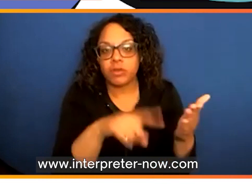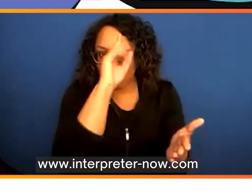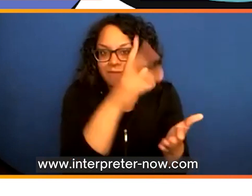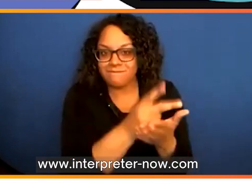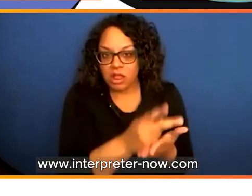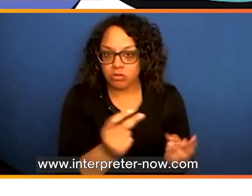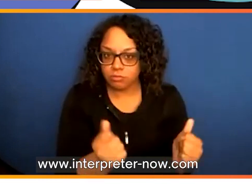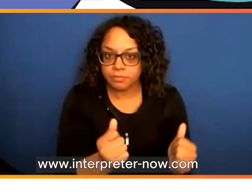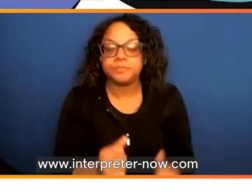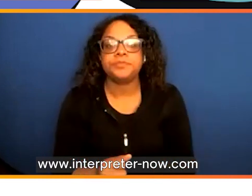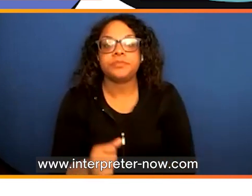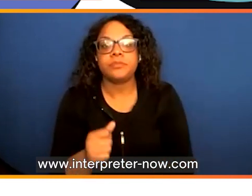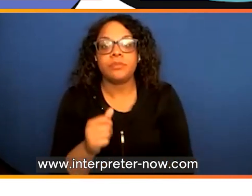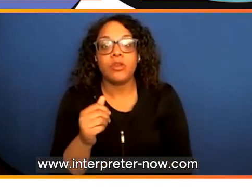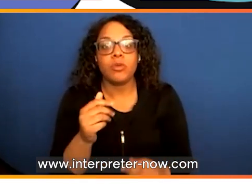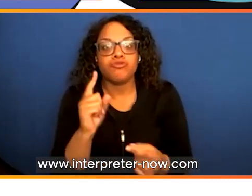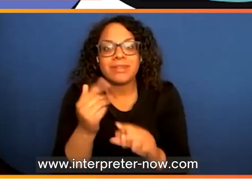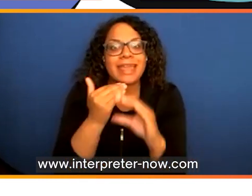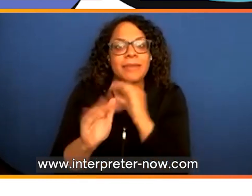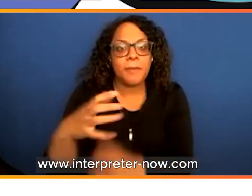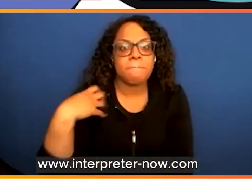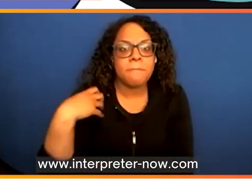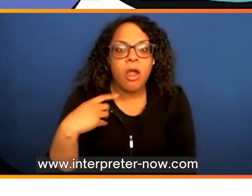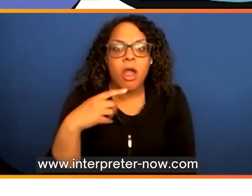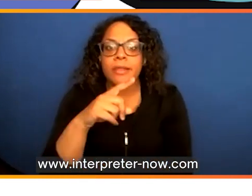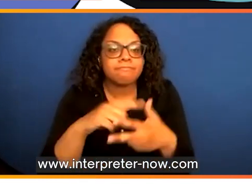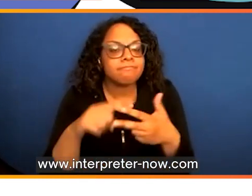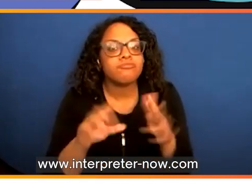park, these are three things they did, these are two follow-ups, and we got the sale."